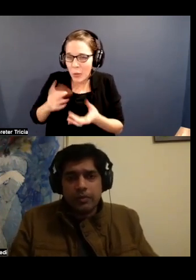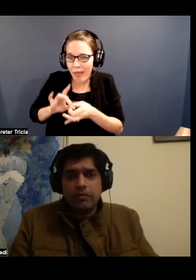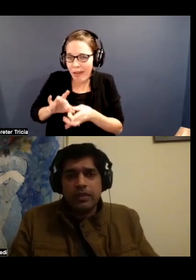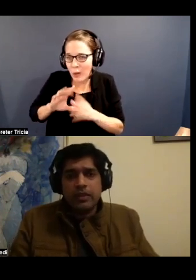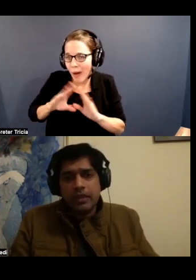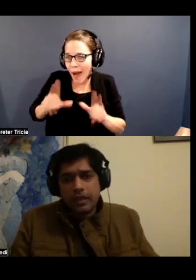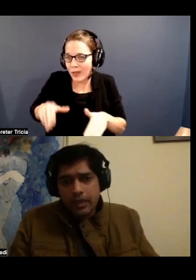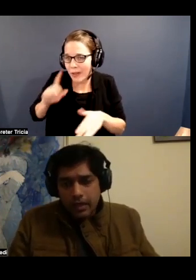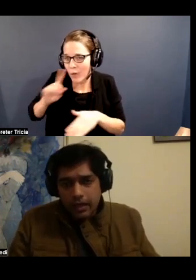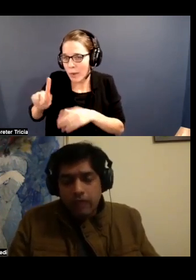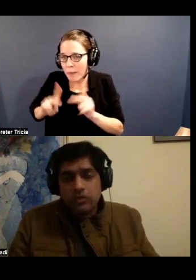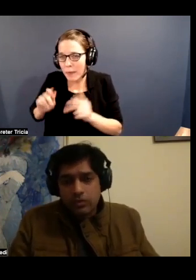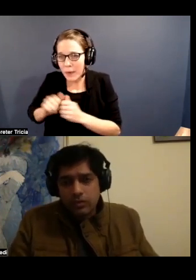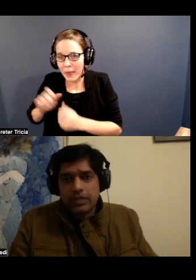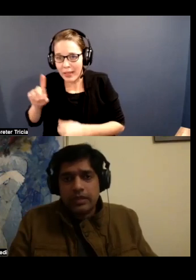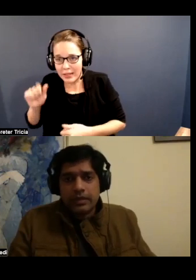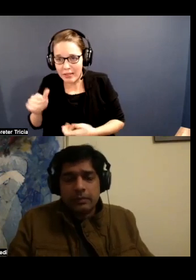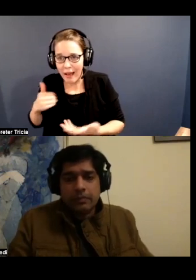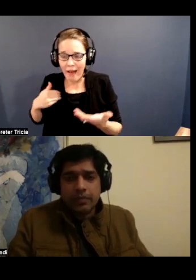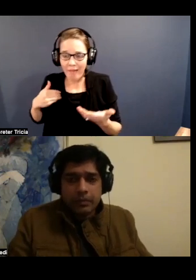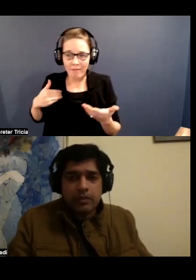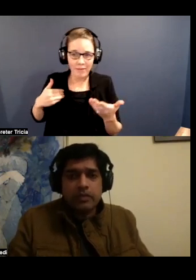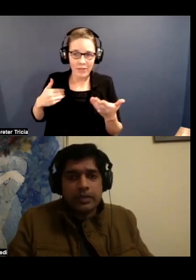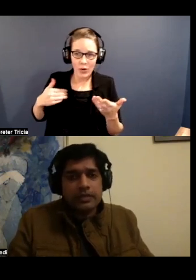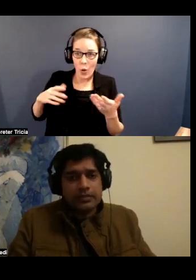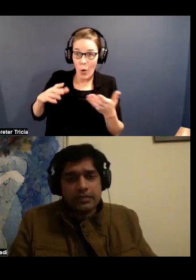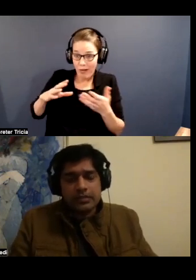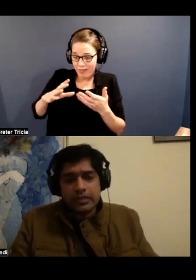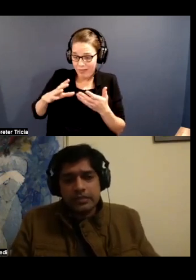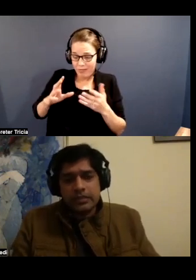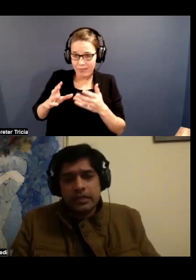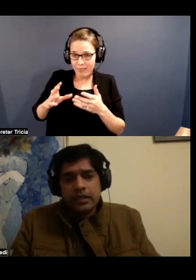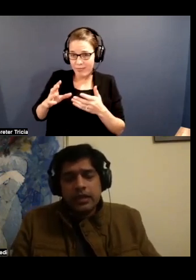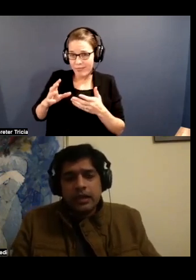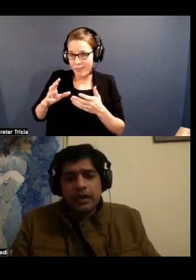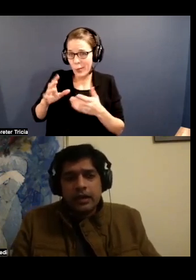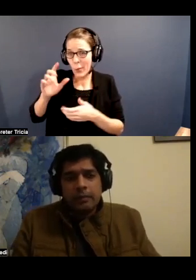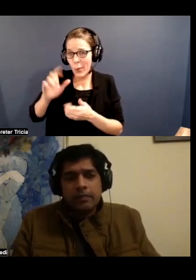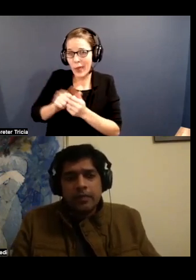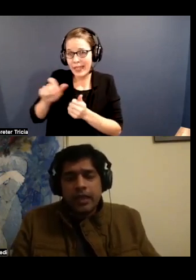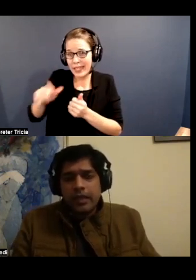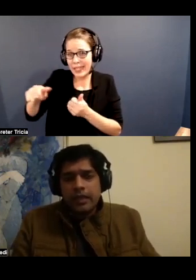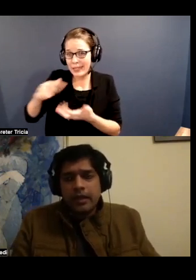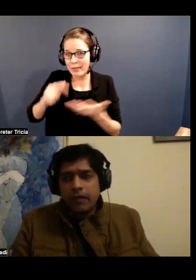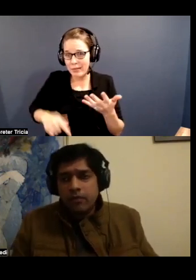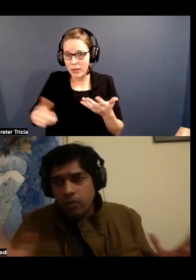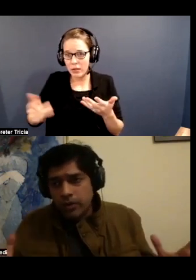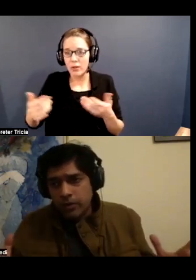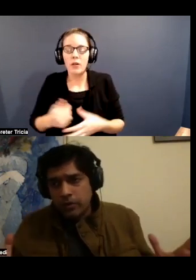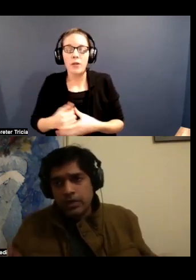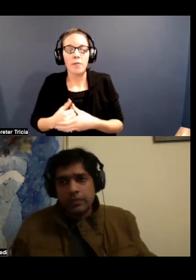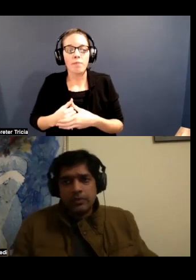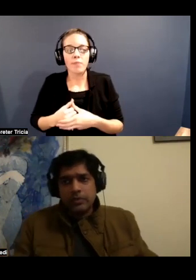with households with people with LTSS needs. And I wouldn't want to keep you in